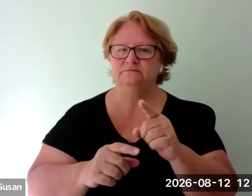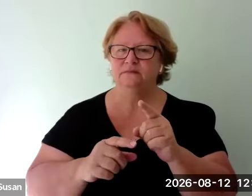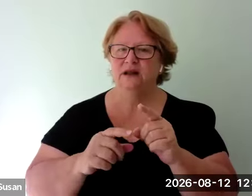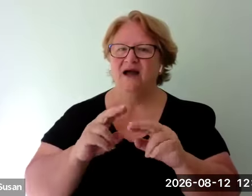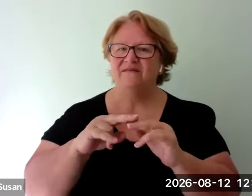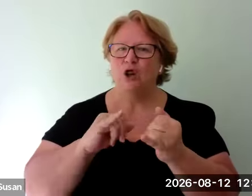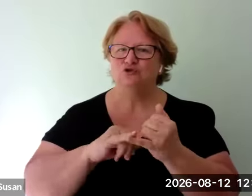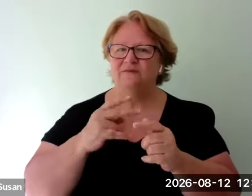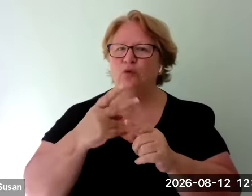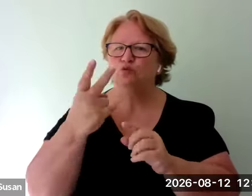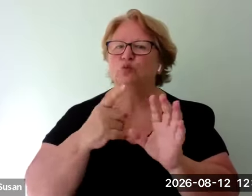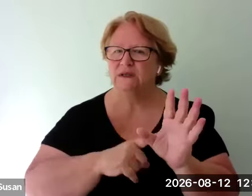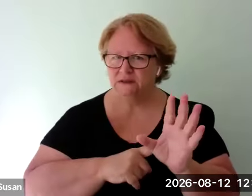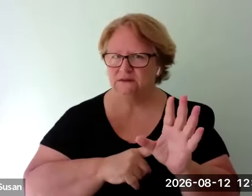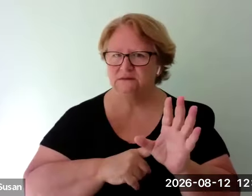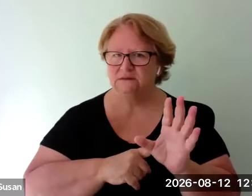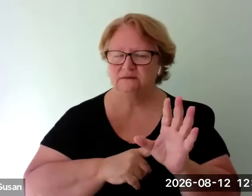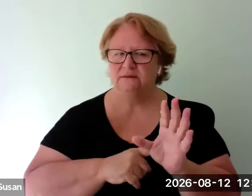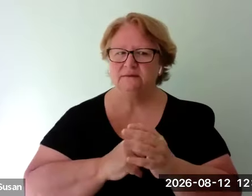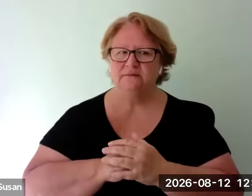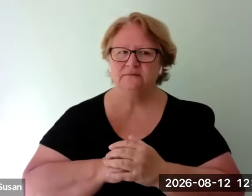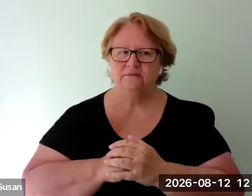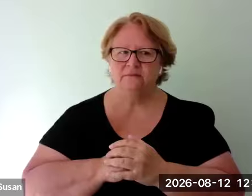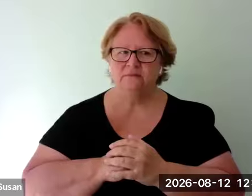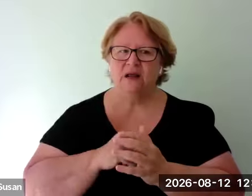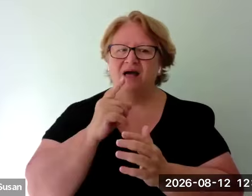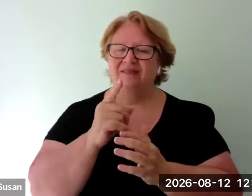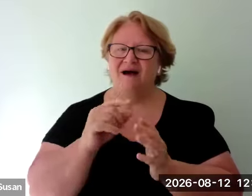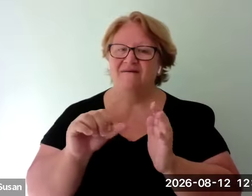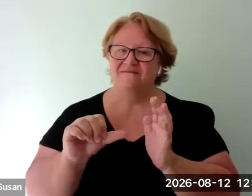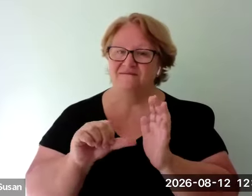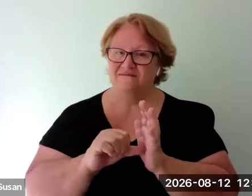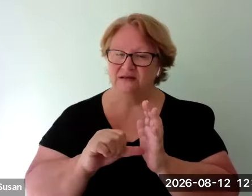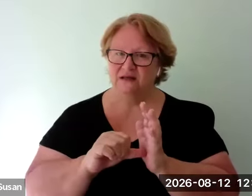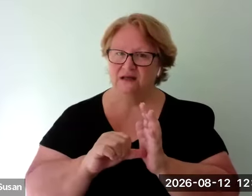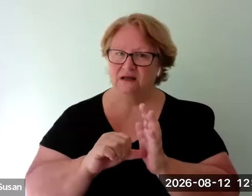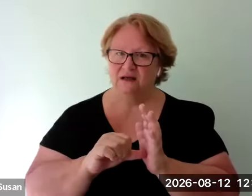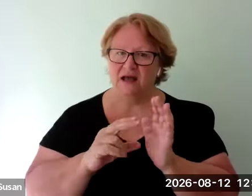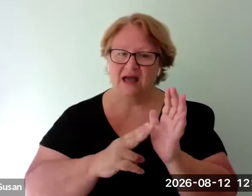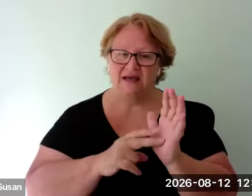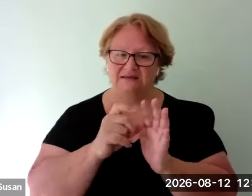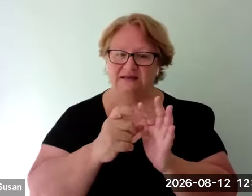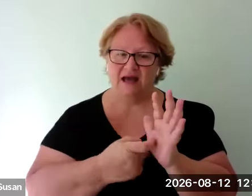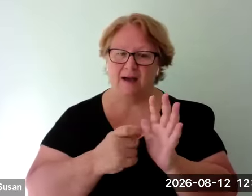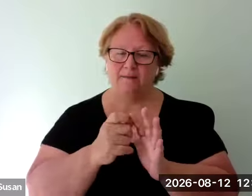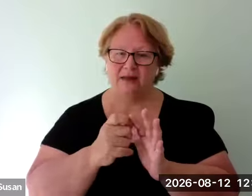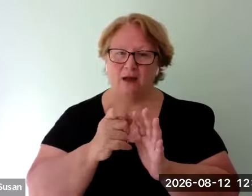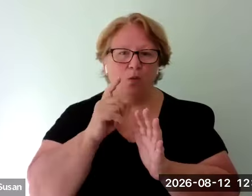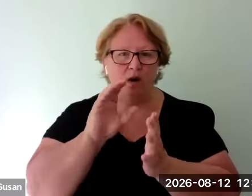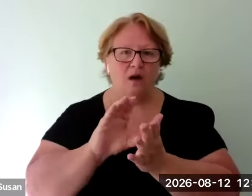more about the details of the program. So the Fellowship goes for two years. And